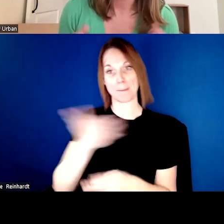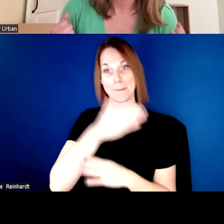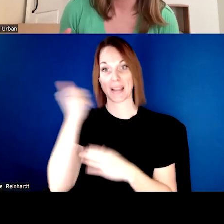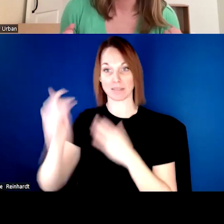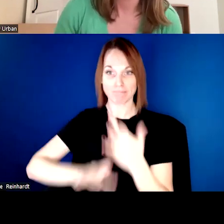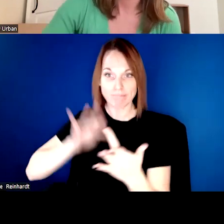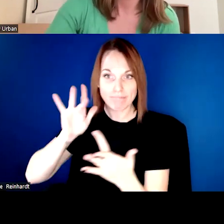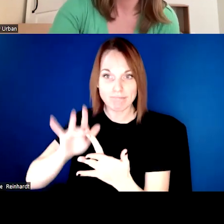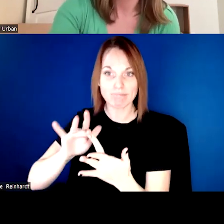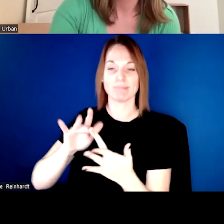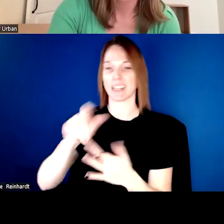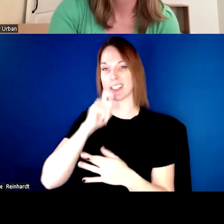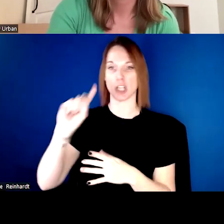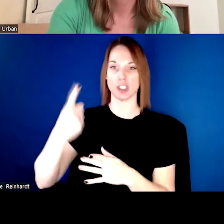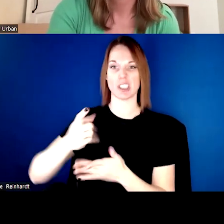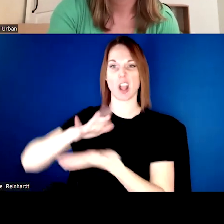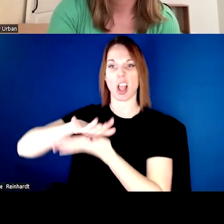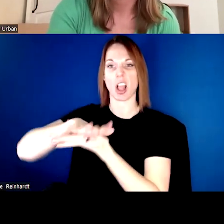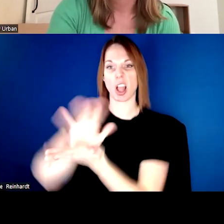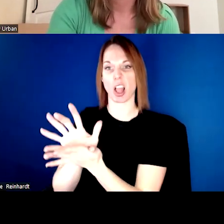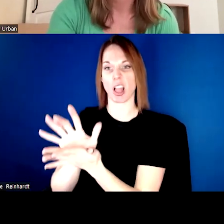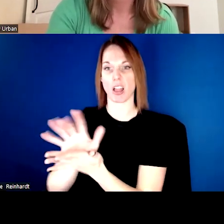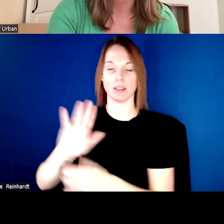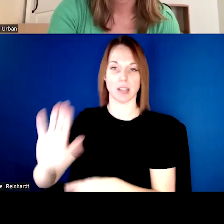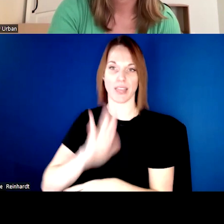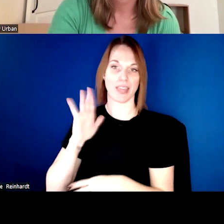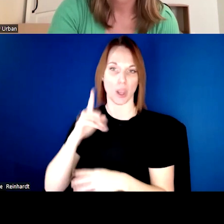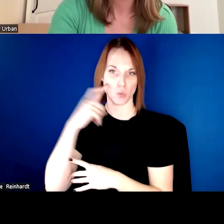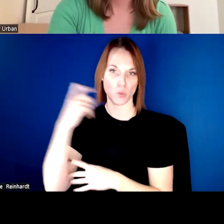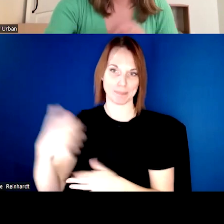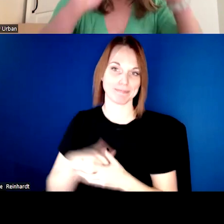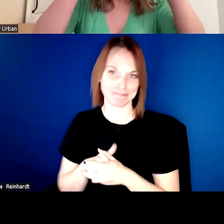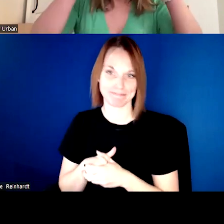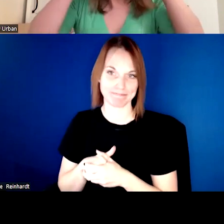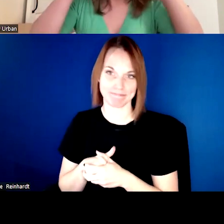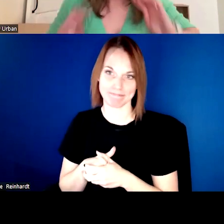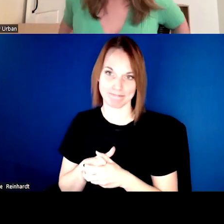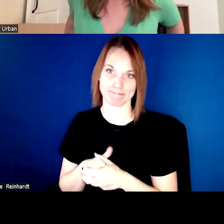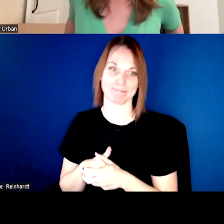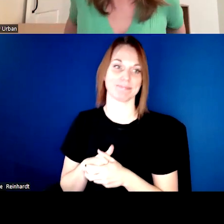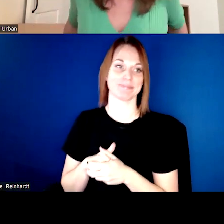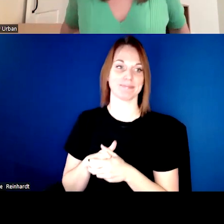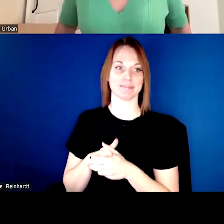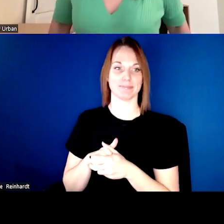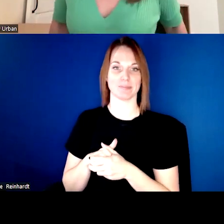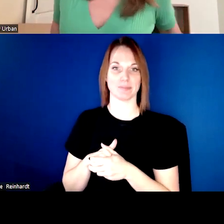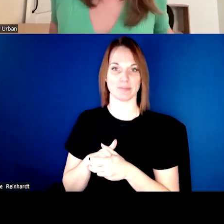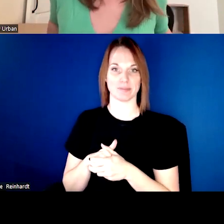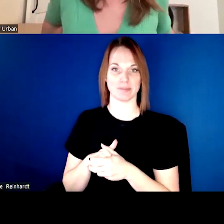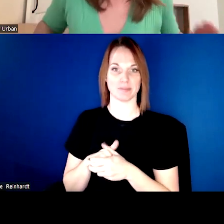maybe like squash their dreams. Okay, now I told you all of these potential benefits